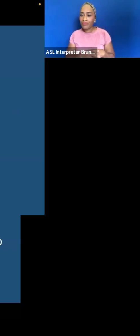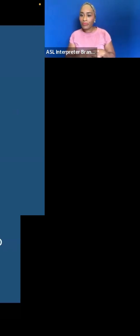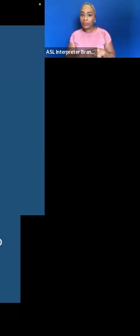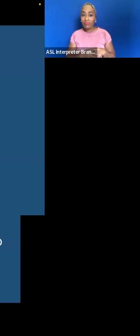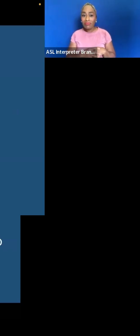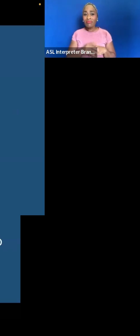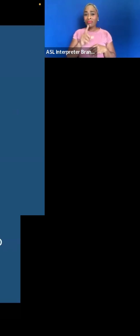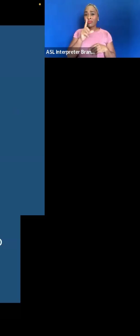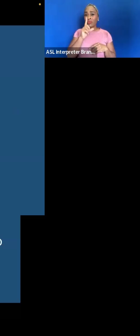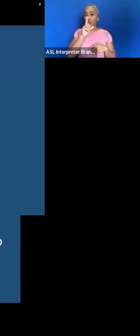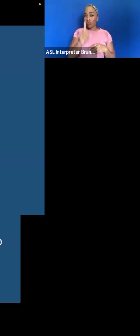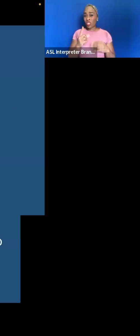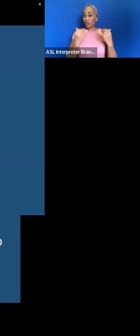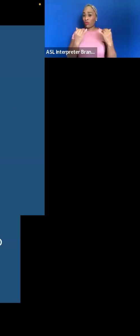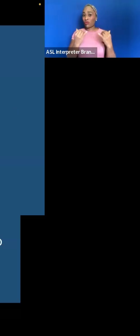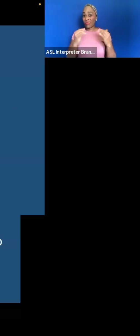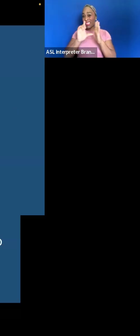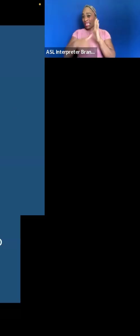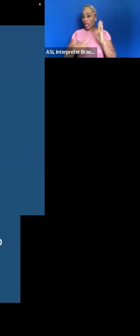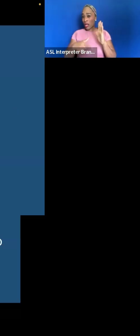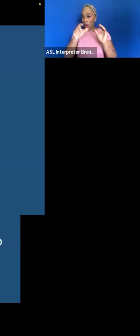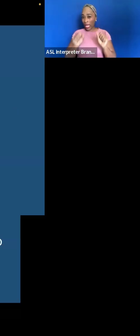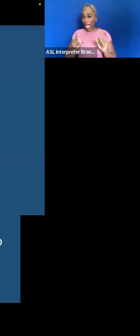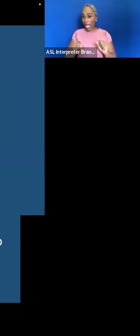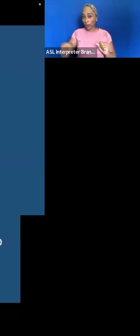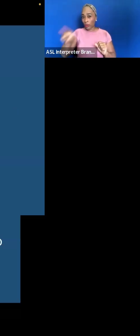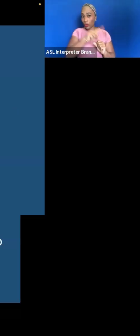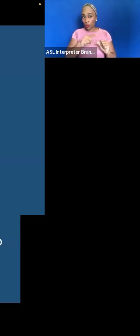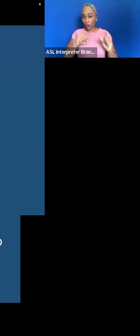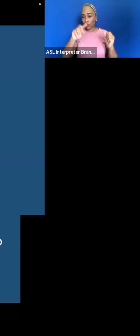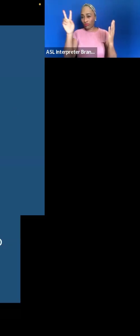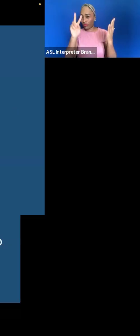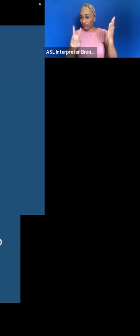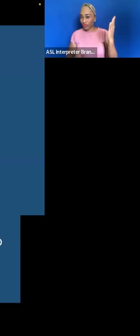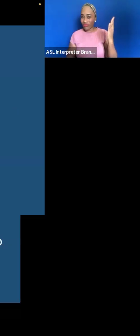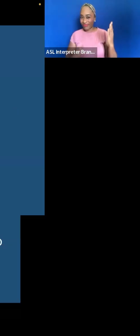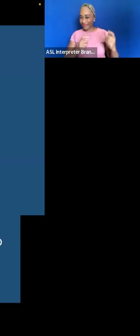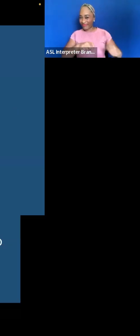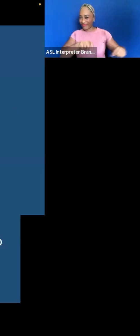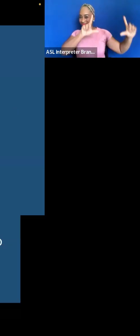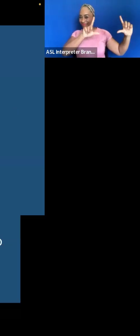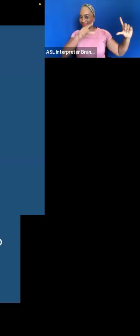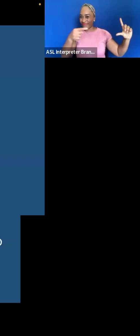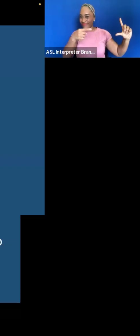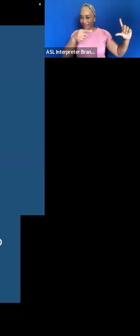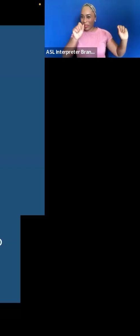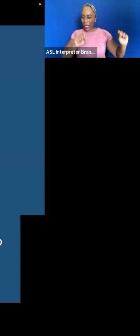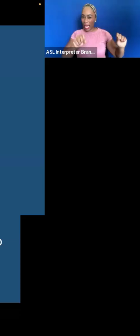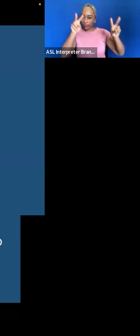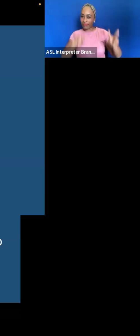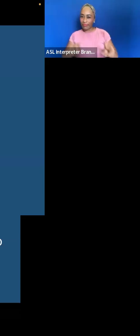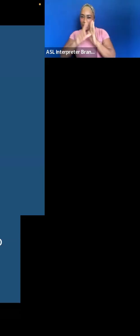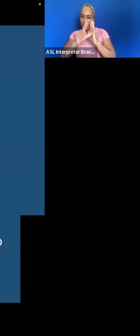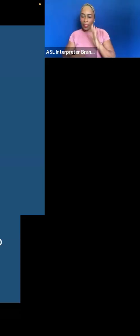It's more for your perusal later. But I just want to point out that this, I got this first part from the School for the Blind.